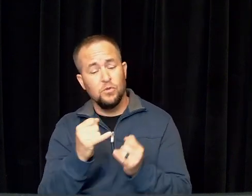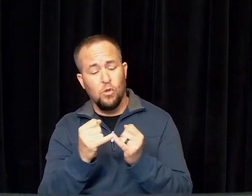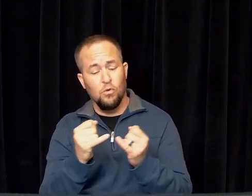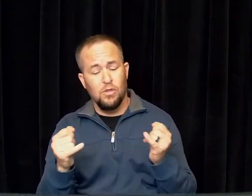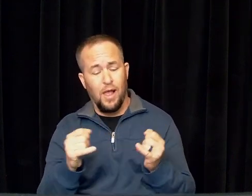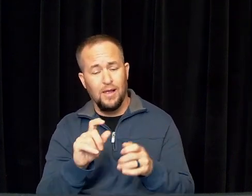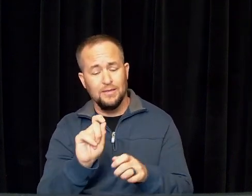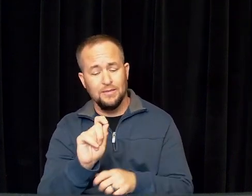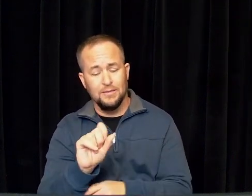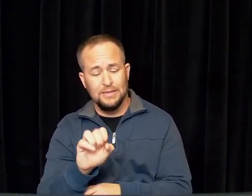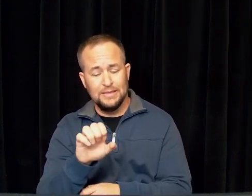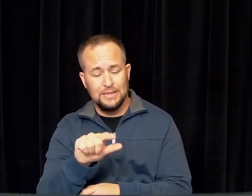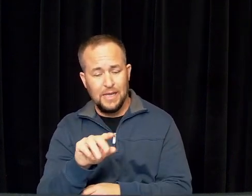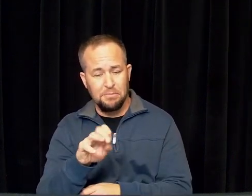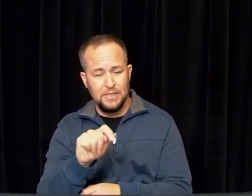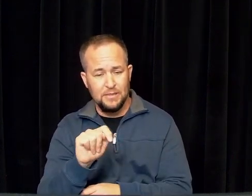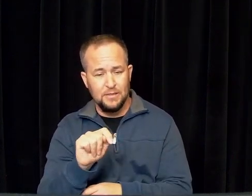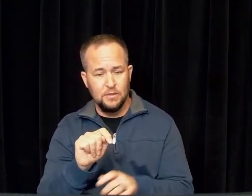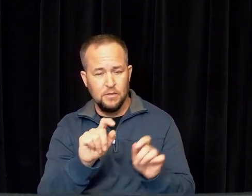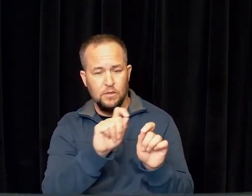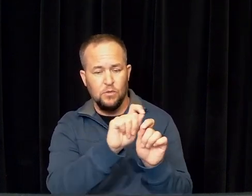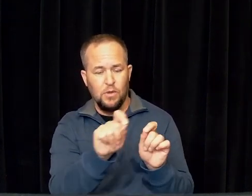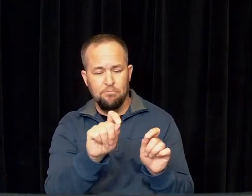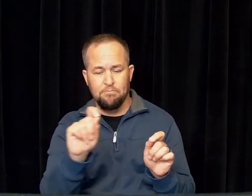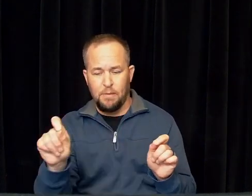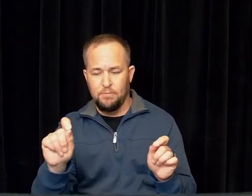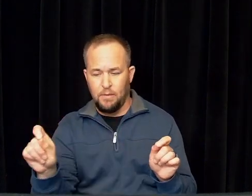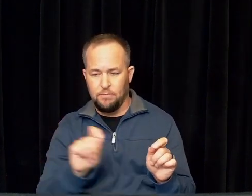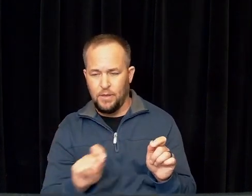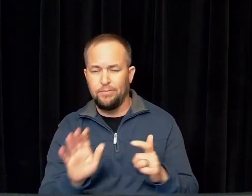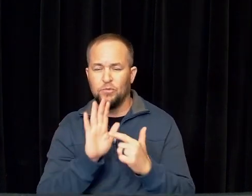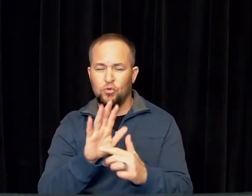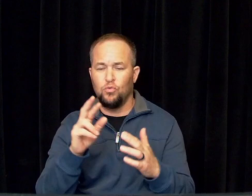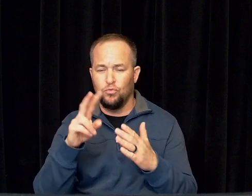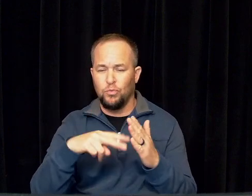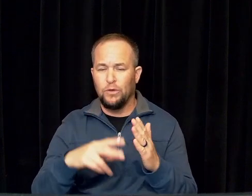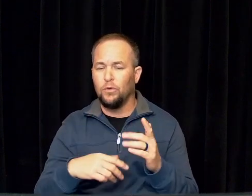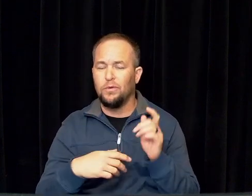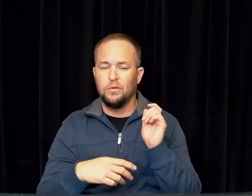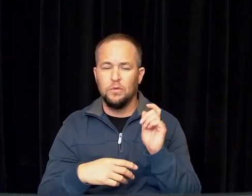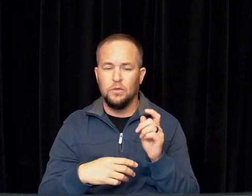little line segment above them. And that shows the reader that it's just two points connected to make a